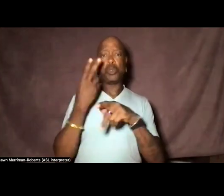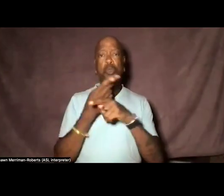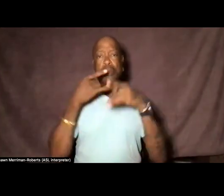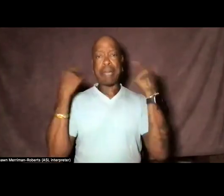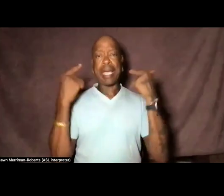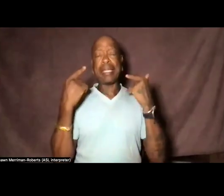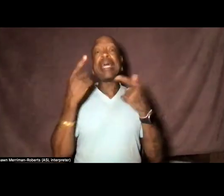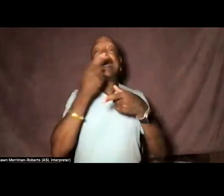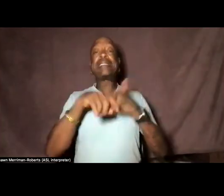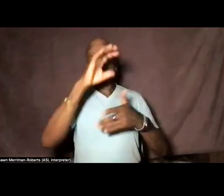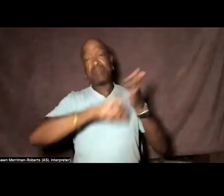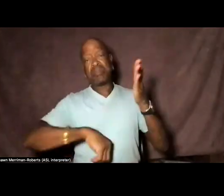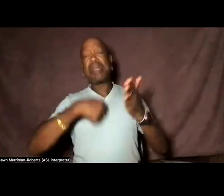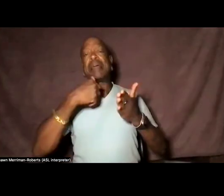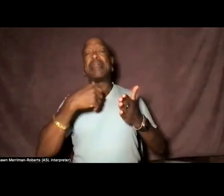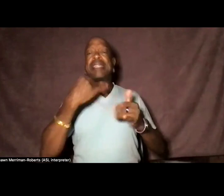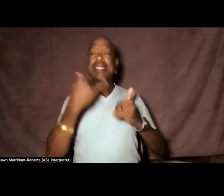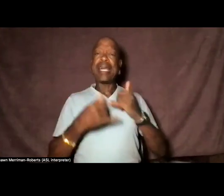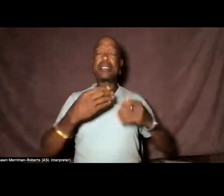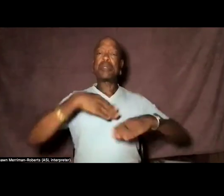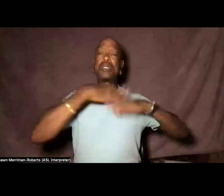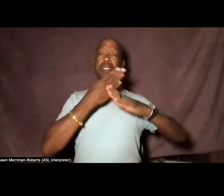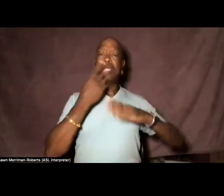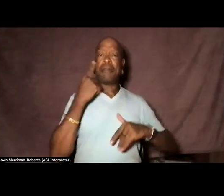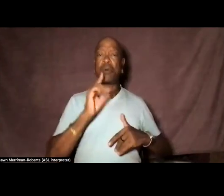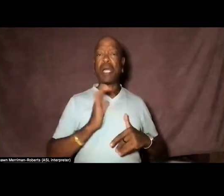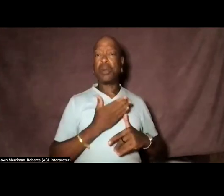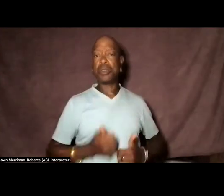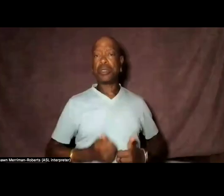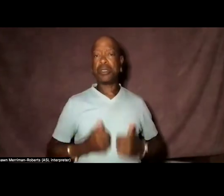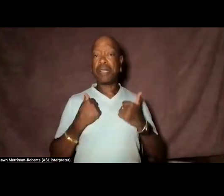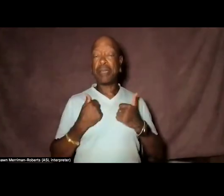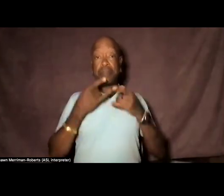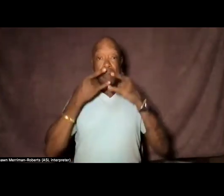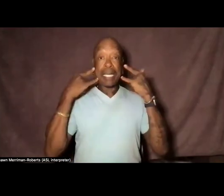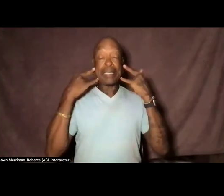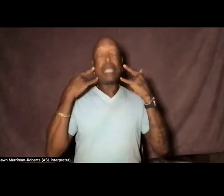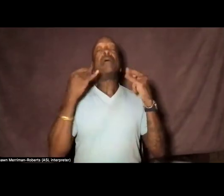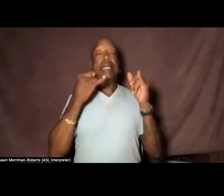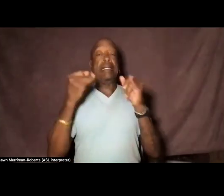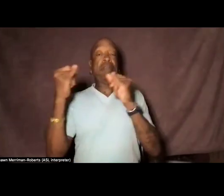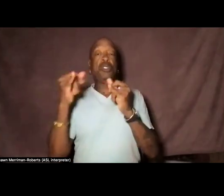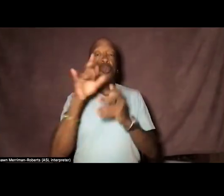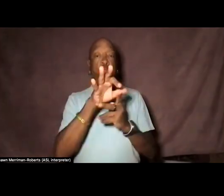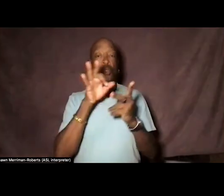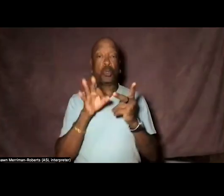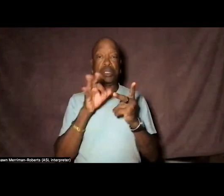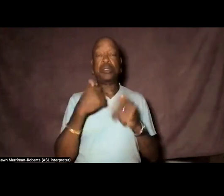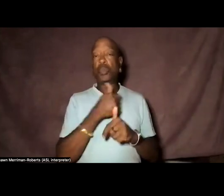of protection for our survival wearing a mask is an individual choice we need Collective action to